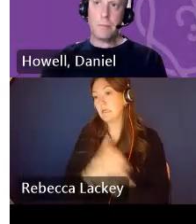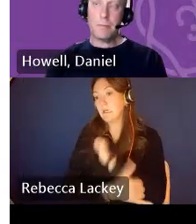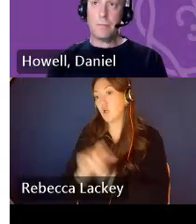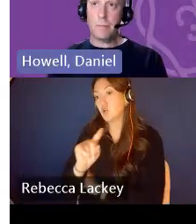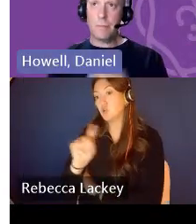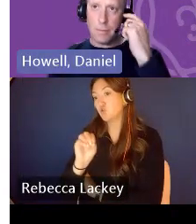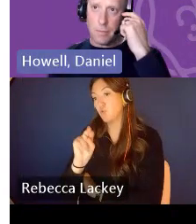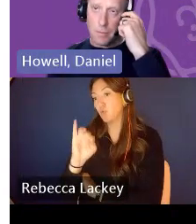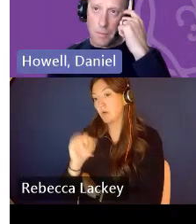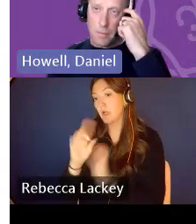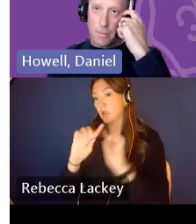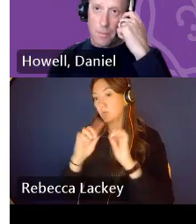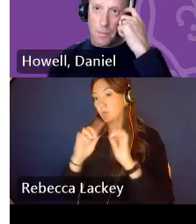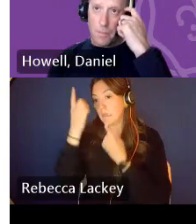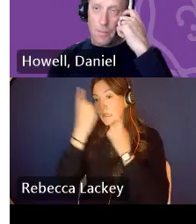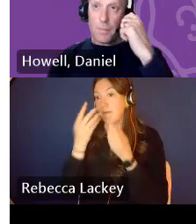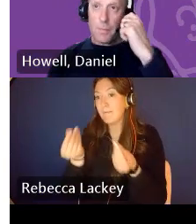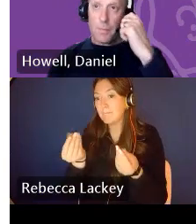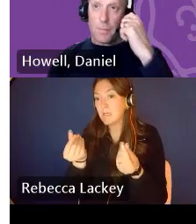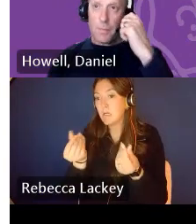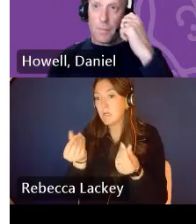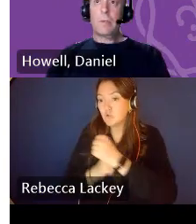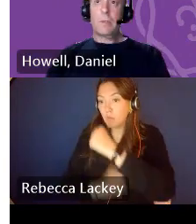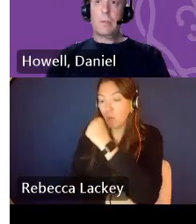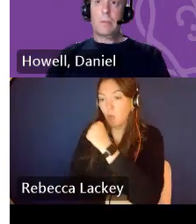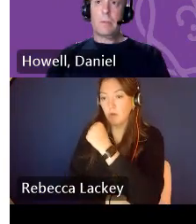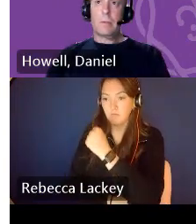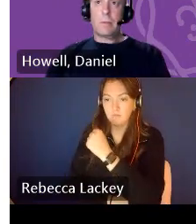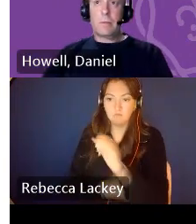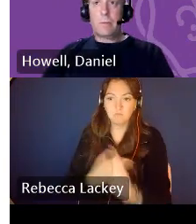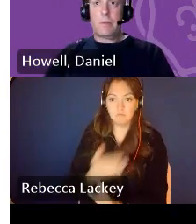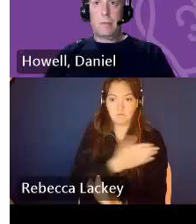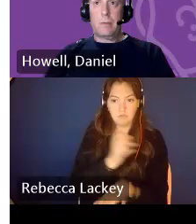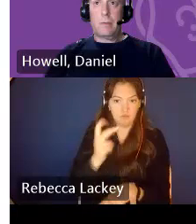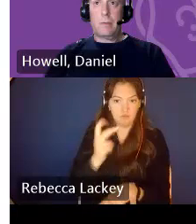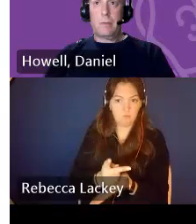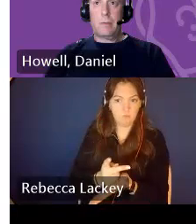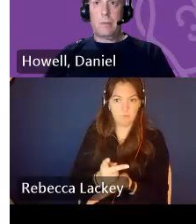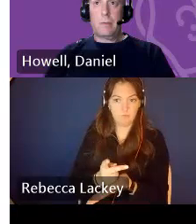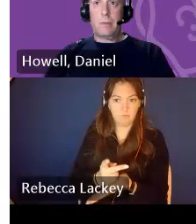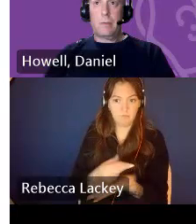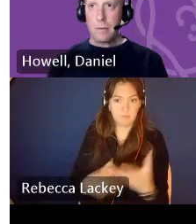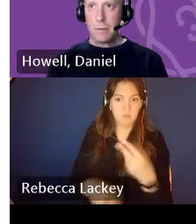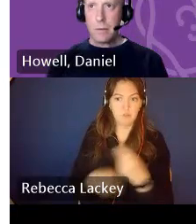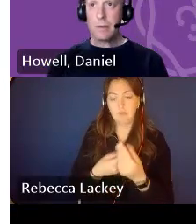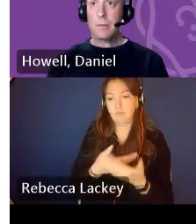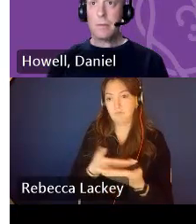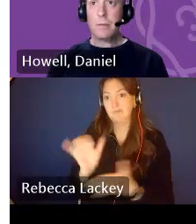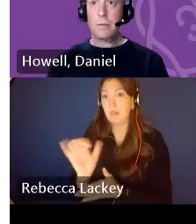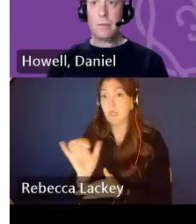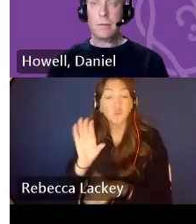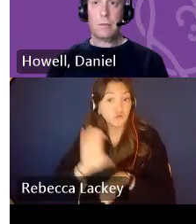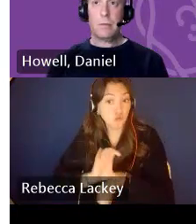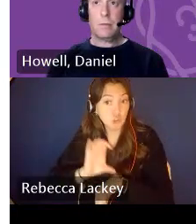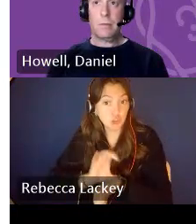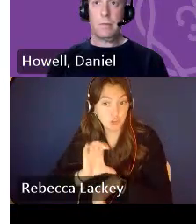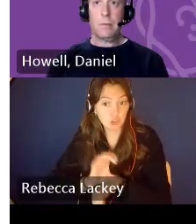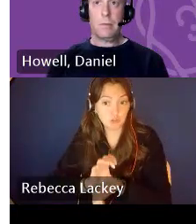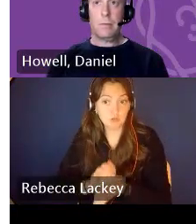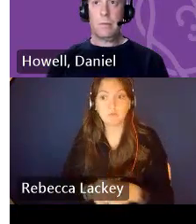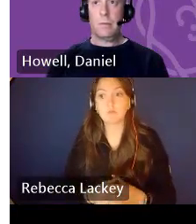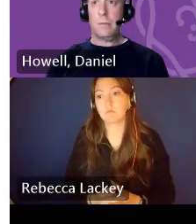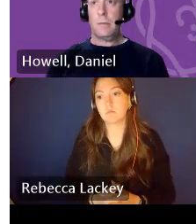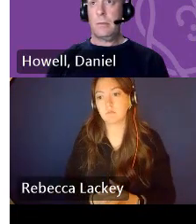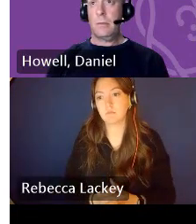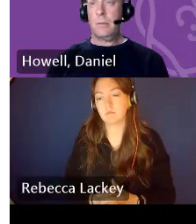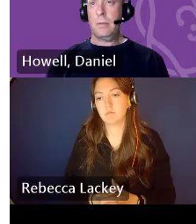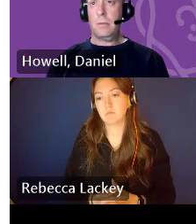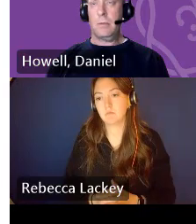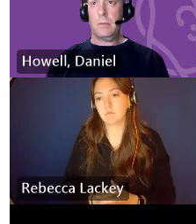department consider material support prior to approving additional entities such as churches?